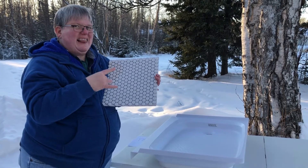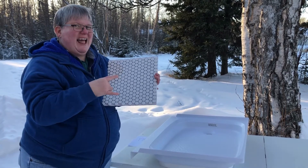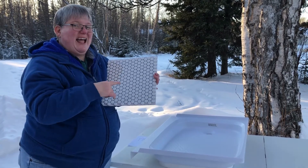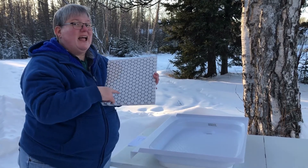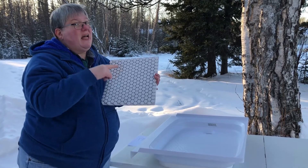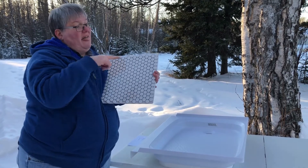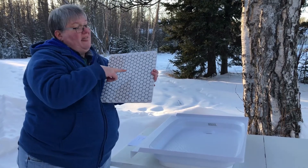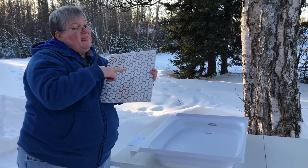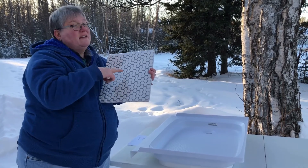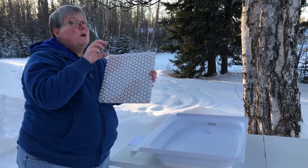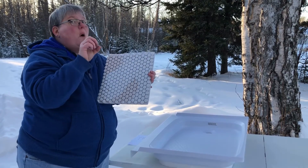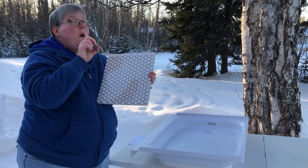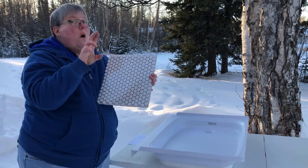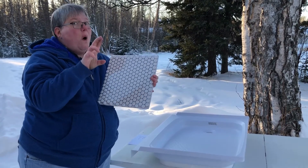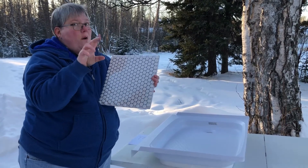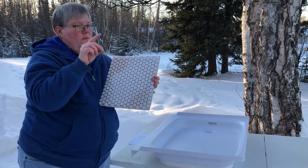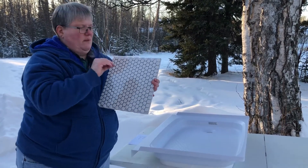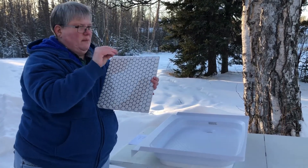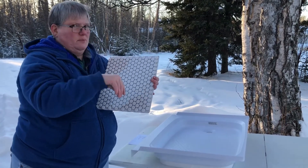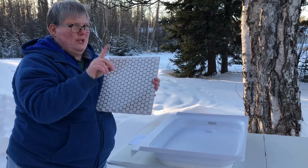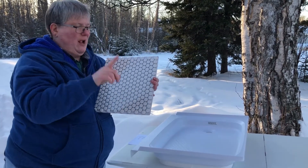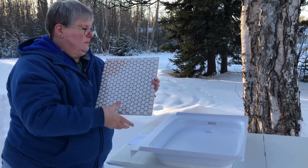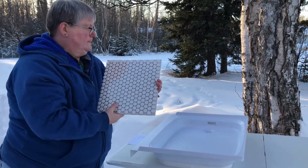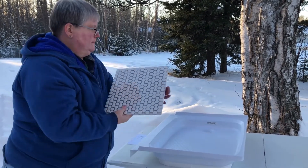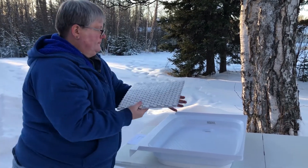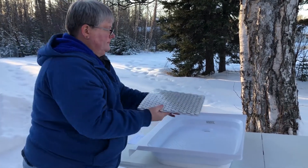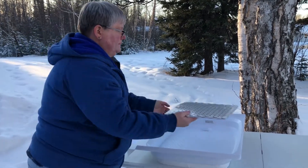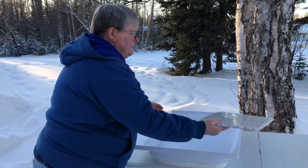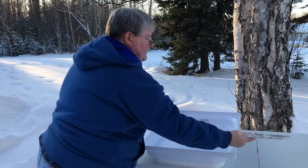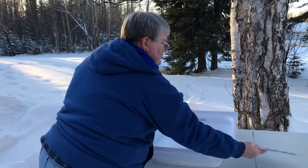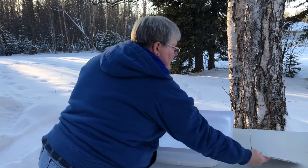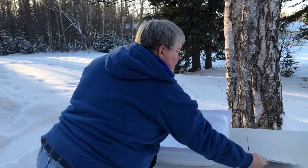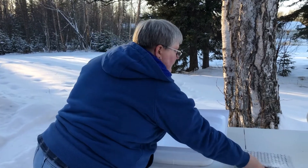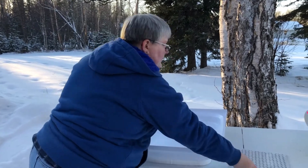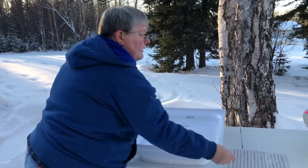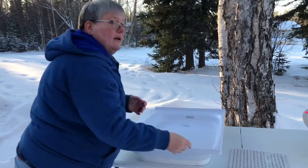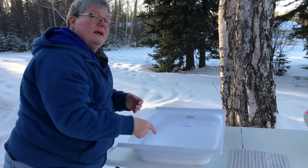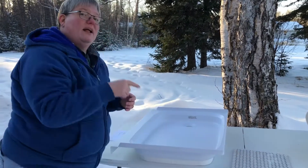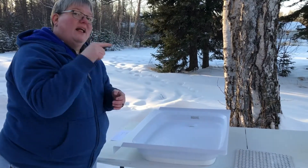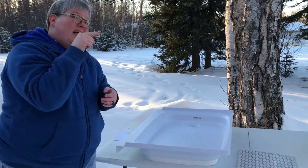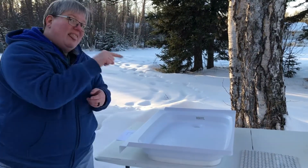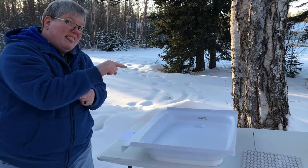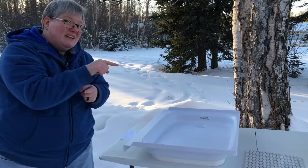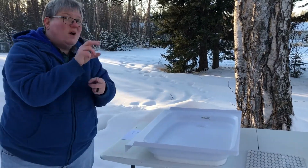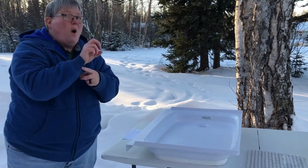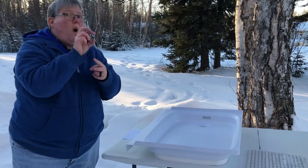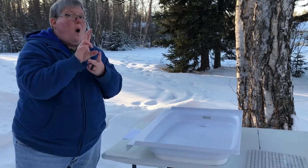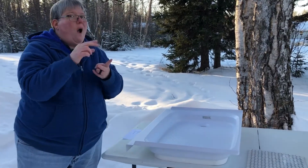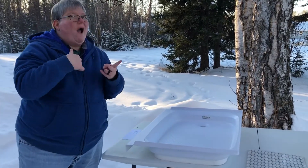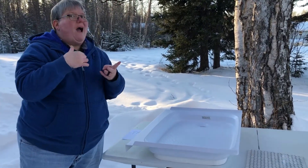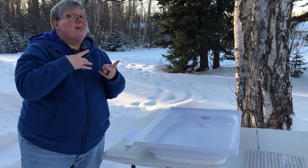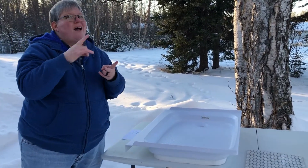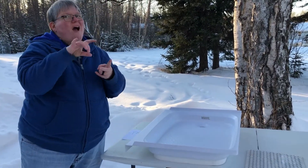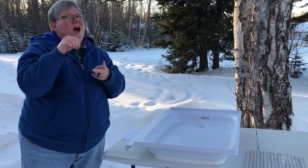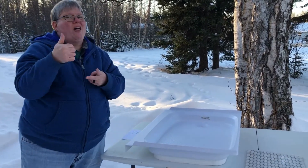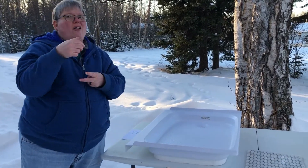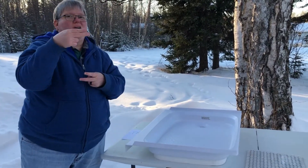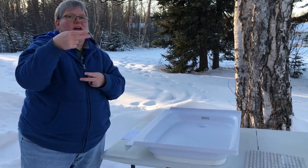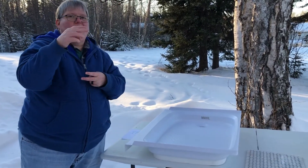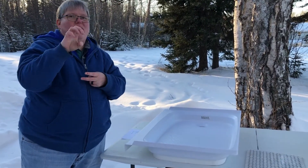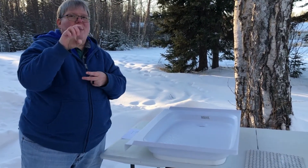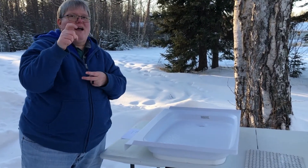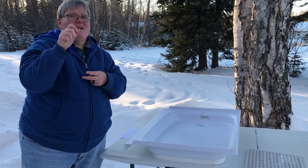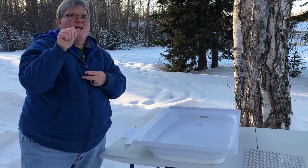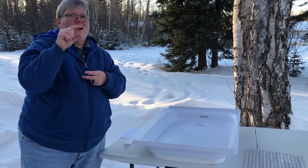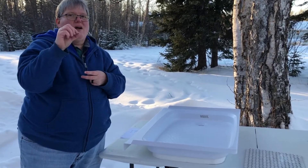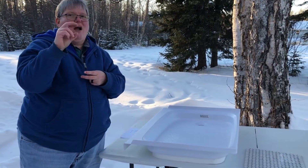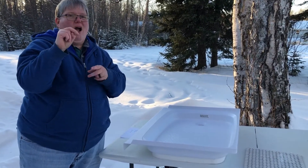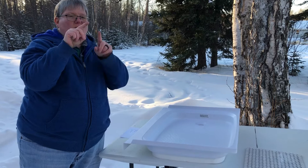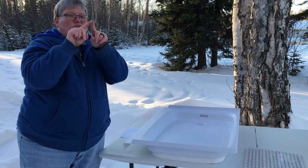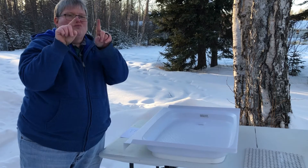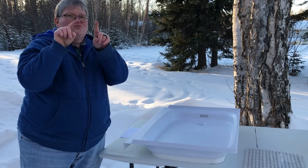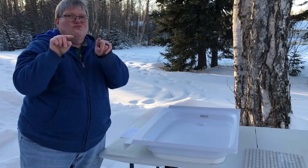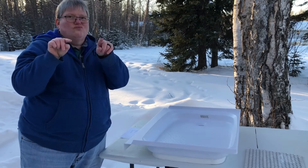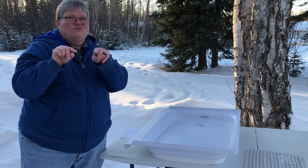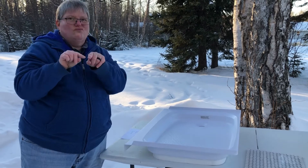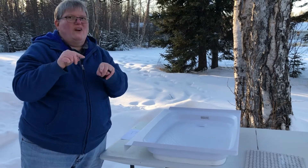I like it. It was either this, or let me put this down hold on, it was either this or I also like the hexagon shape.